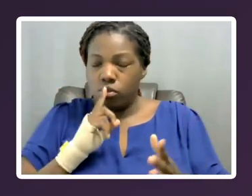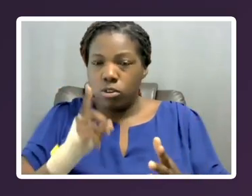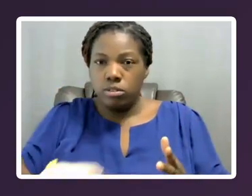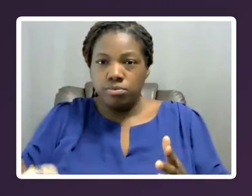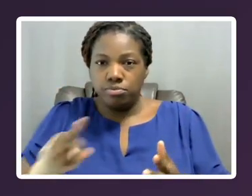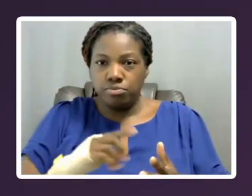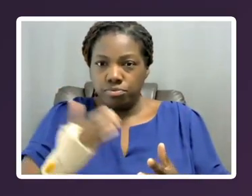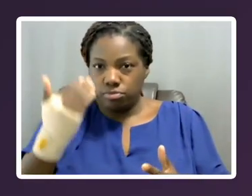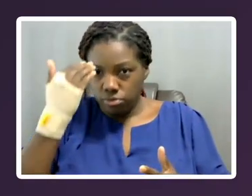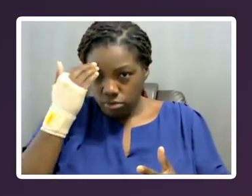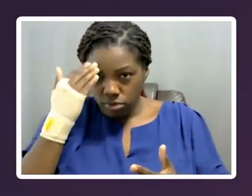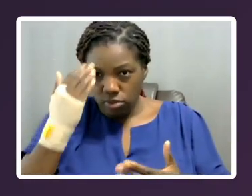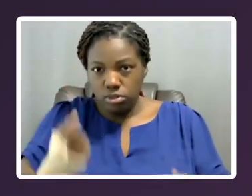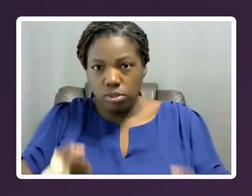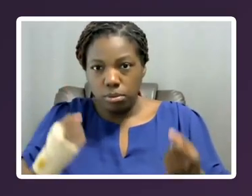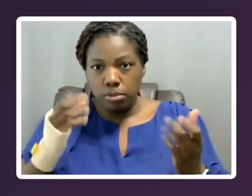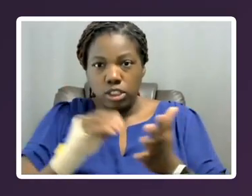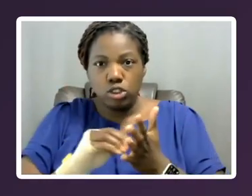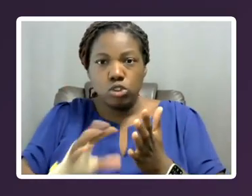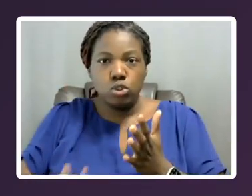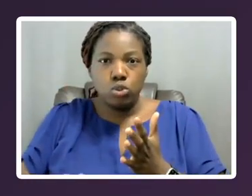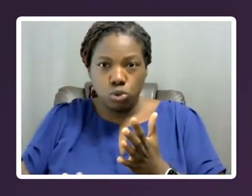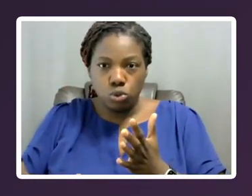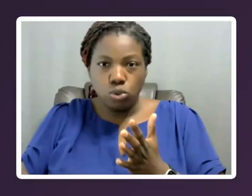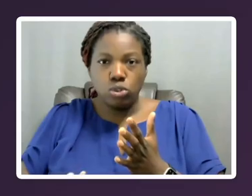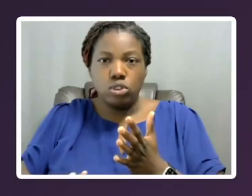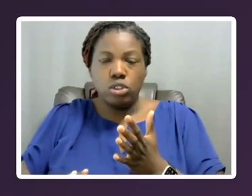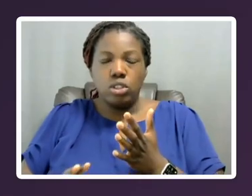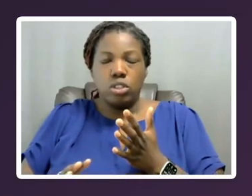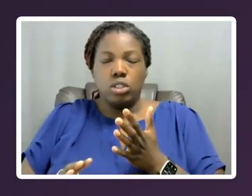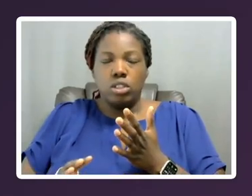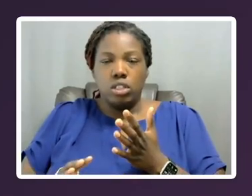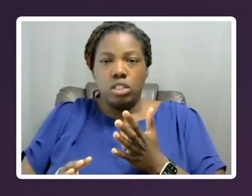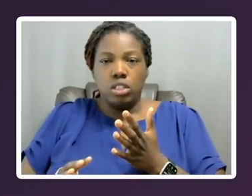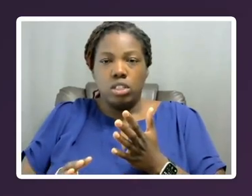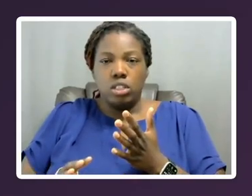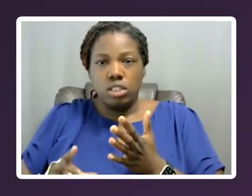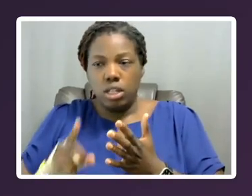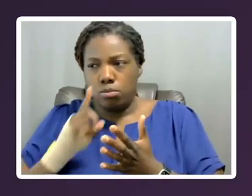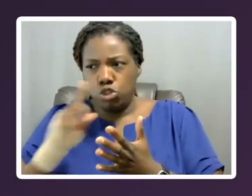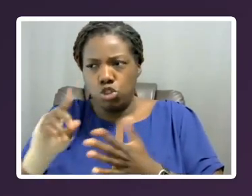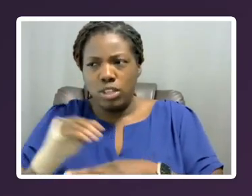so many students -- they being the school admin, social workers, and guidance counselors. But being